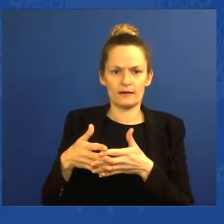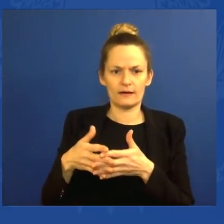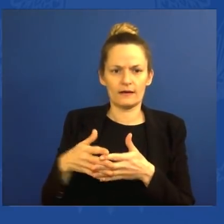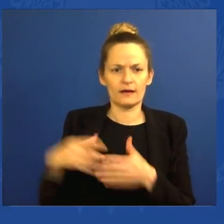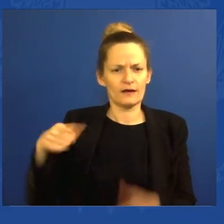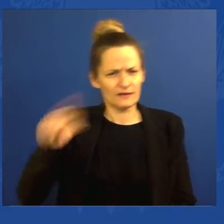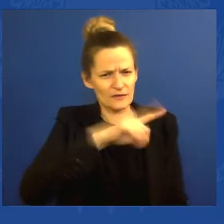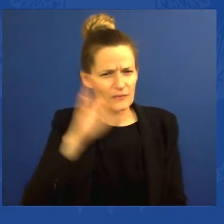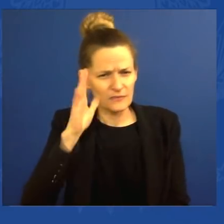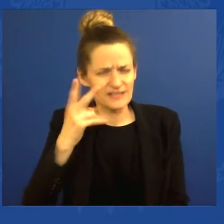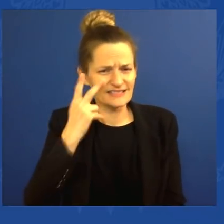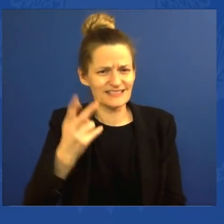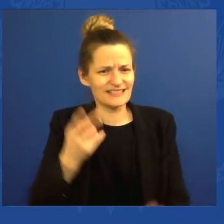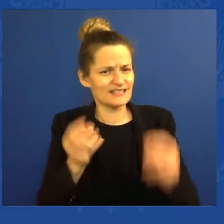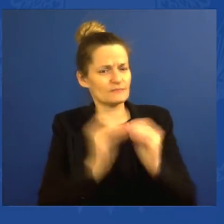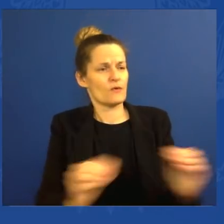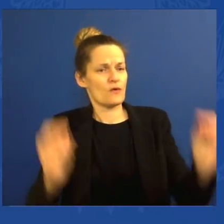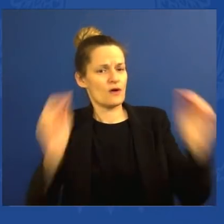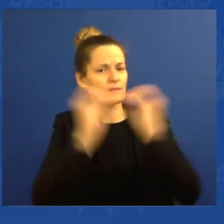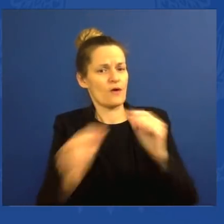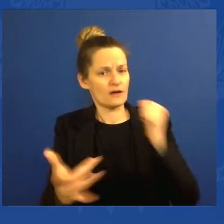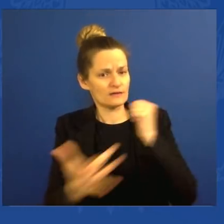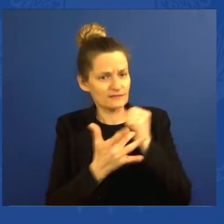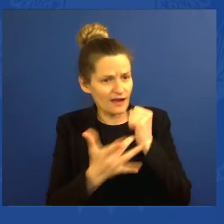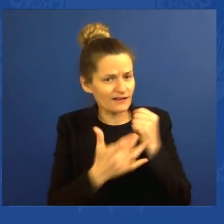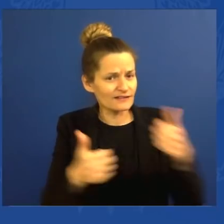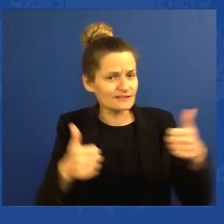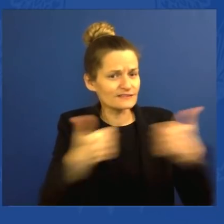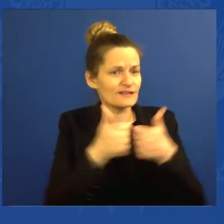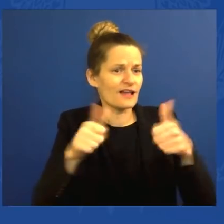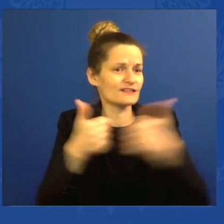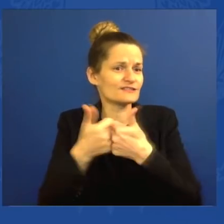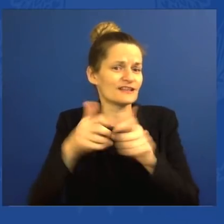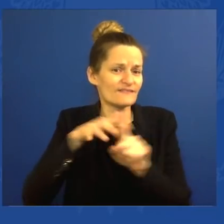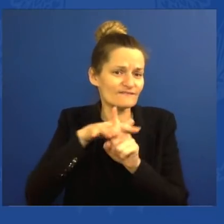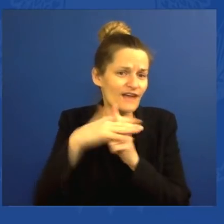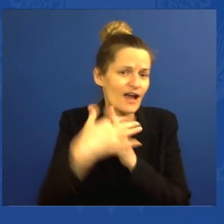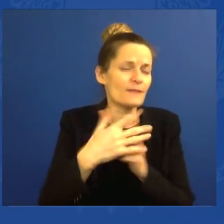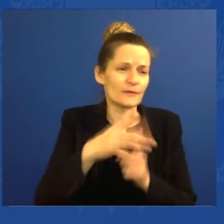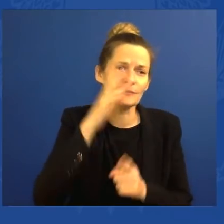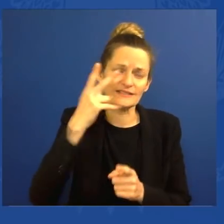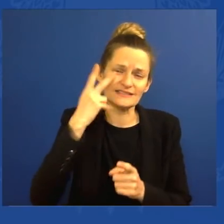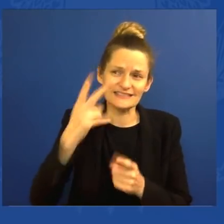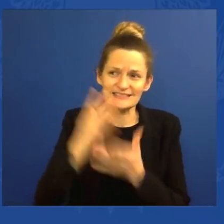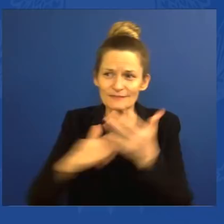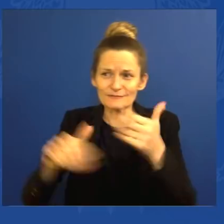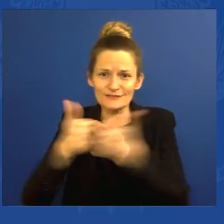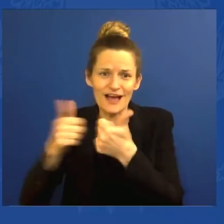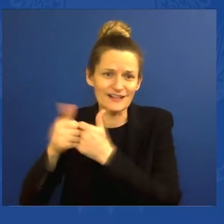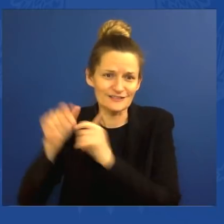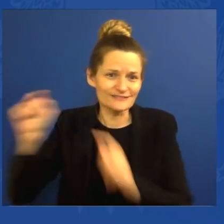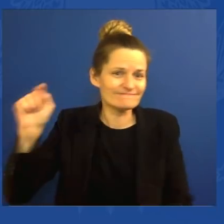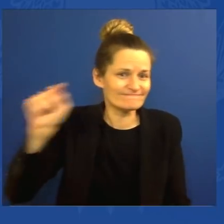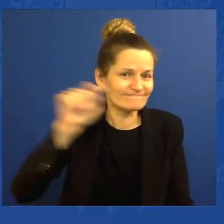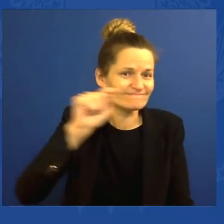that we can come together. Our industry and other industries are transforming how we will compete as we tackle these challenges --